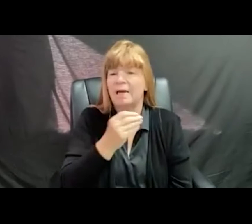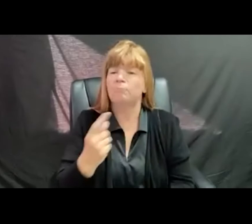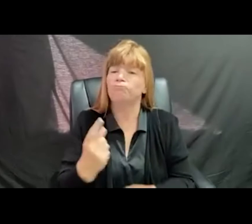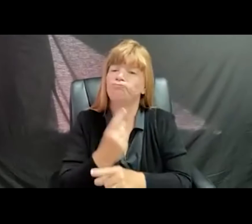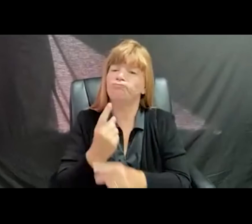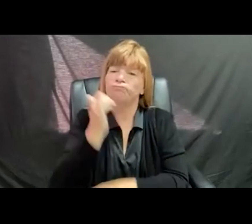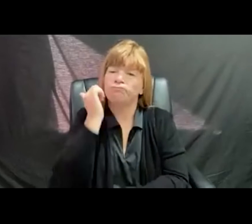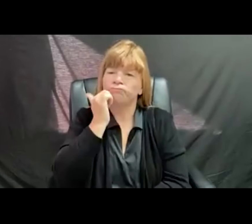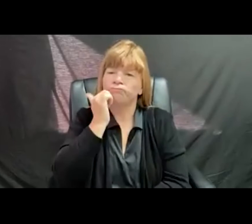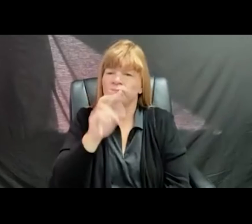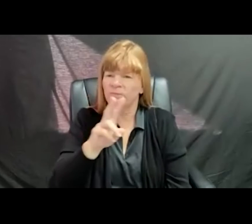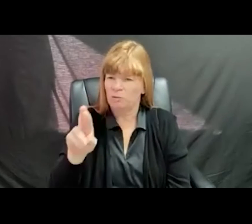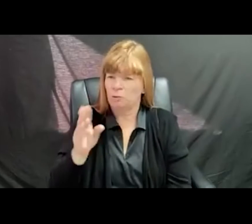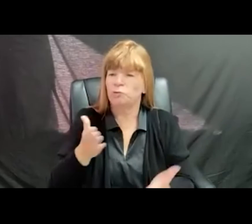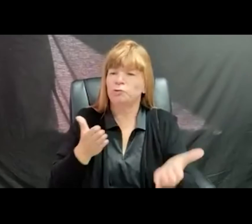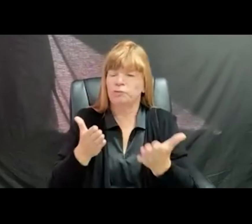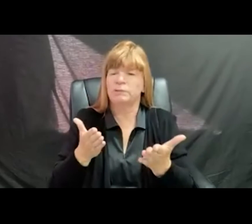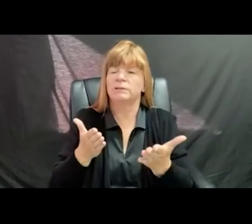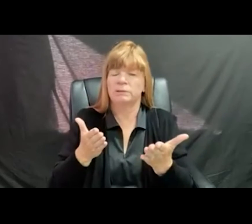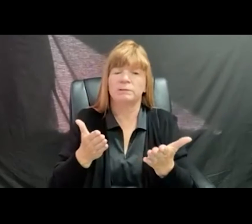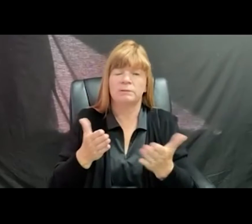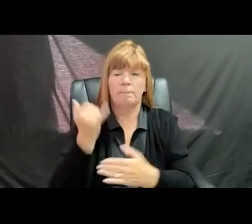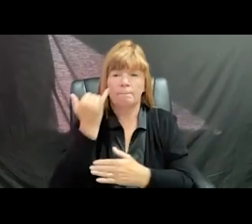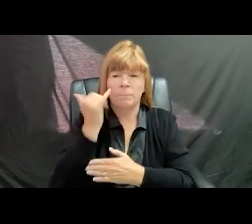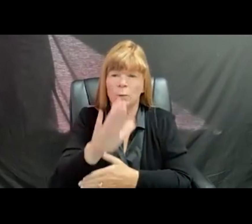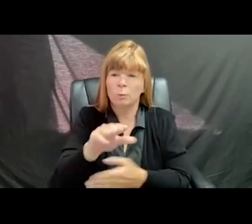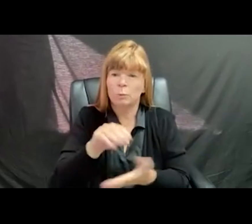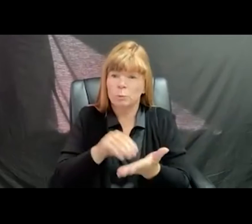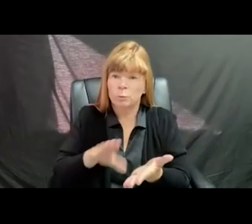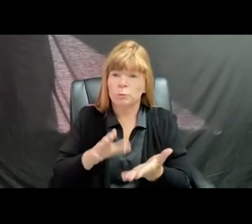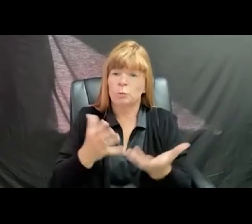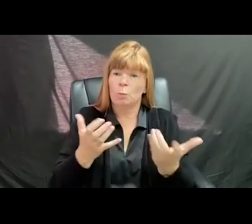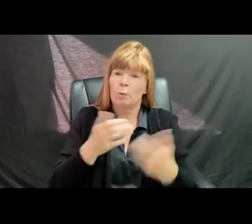um if your student is interested in pre-ETS it's important to